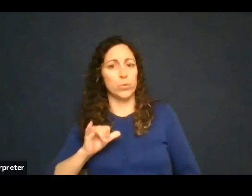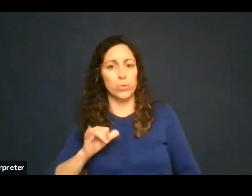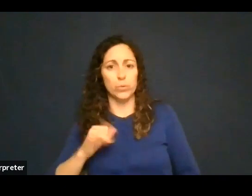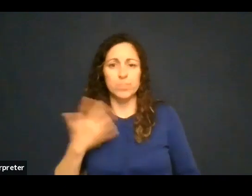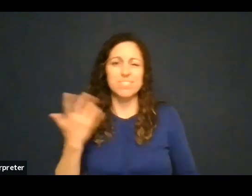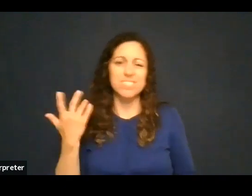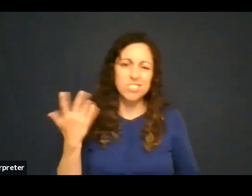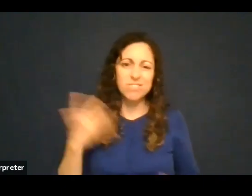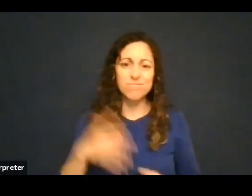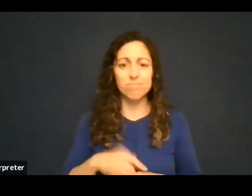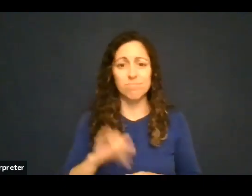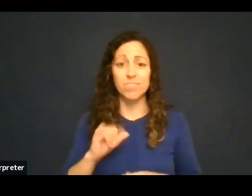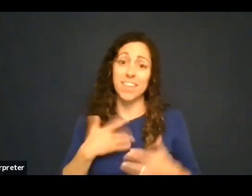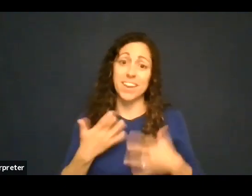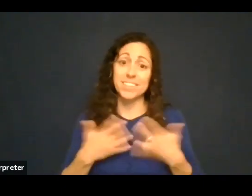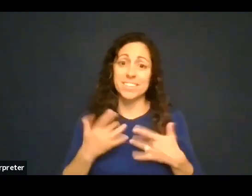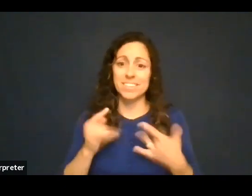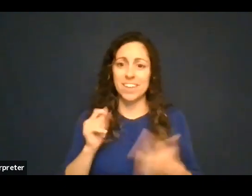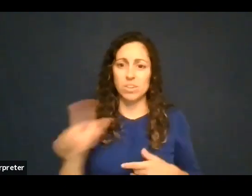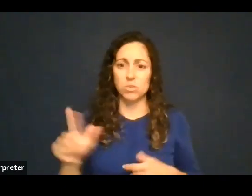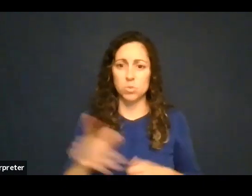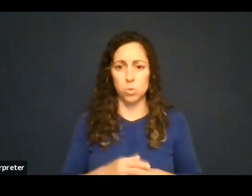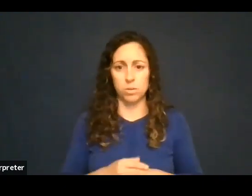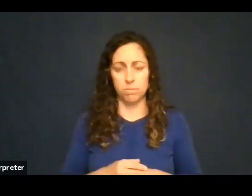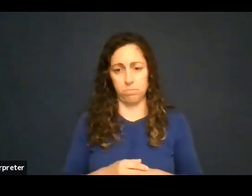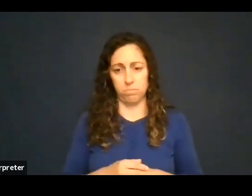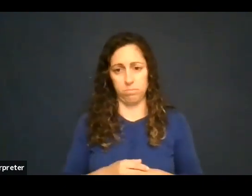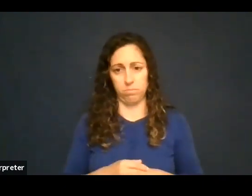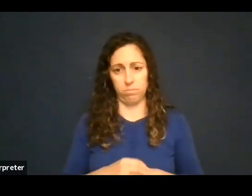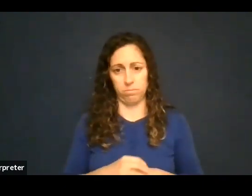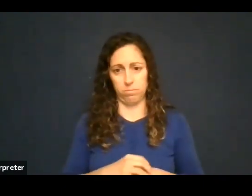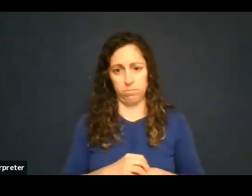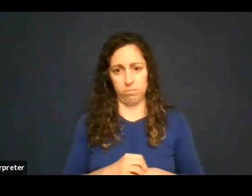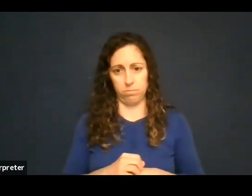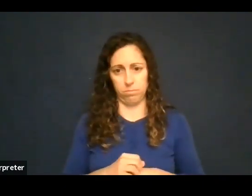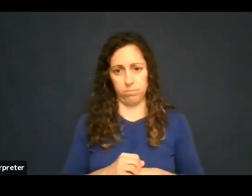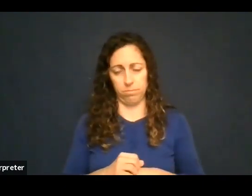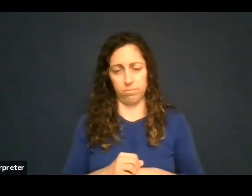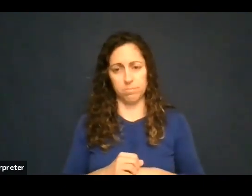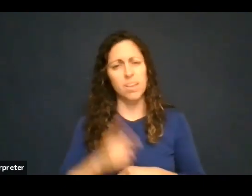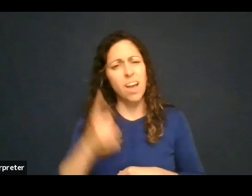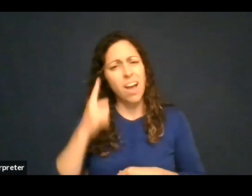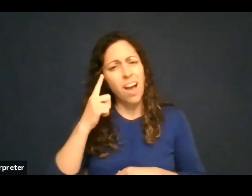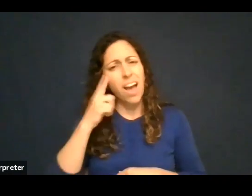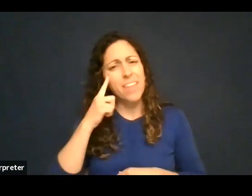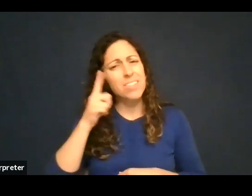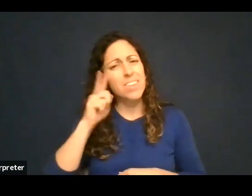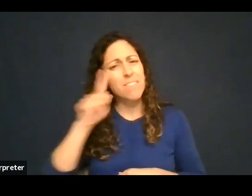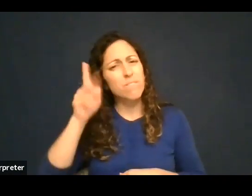I'm sorry, go ahead. Well, I think for the future, I think we have to consider different therapeutic modalities.